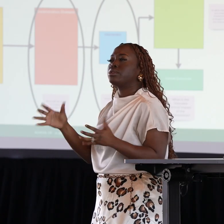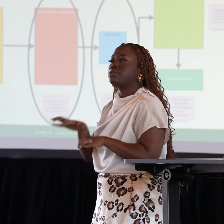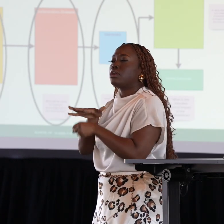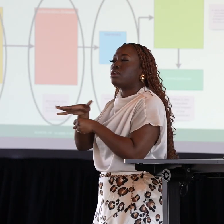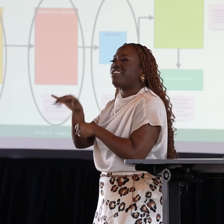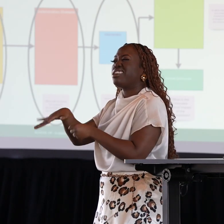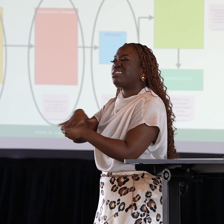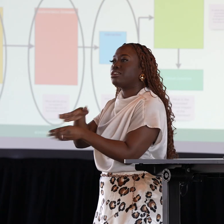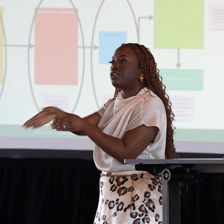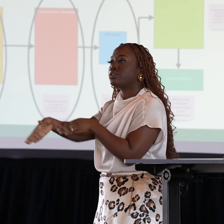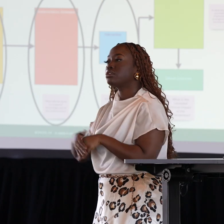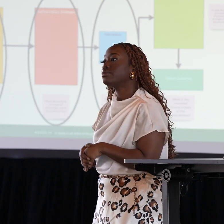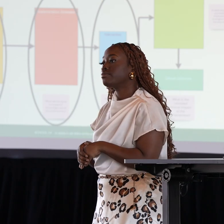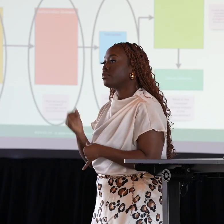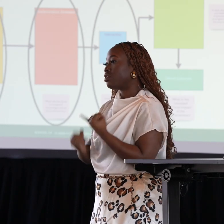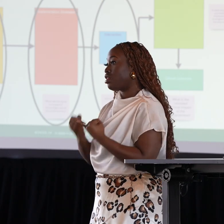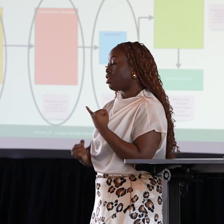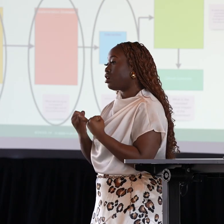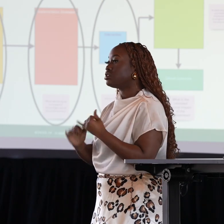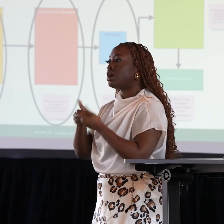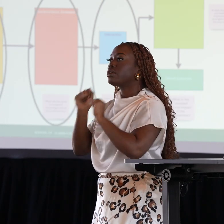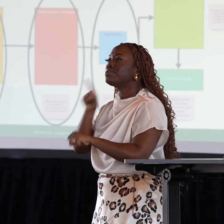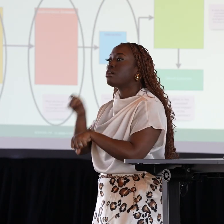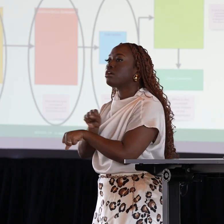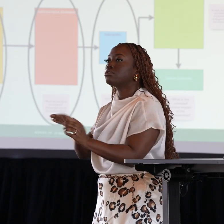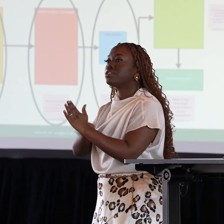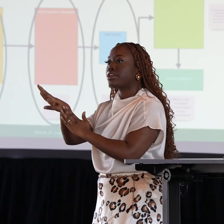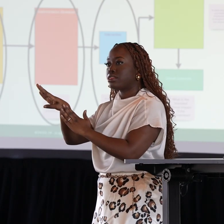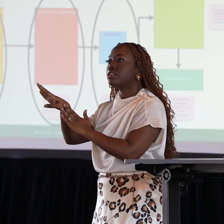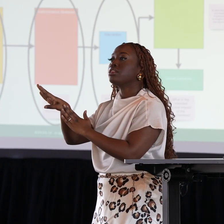that area. And then last How can we actually develop or adapt